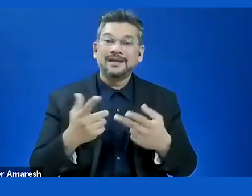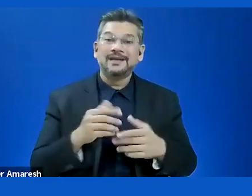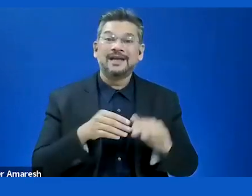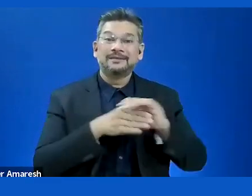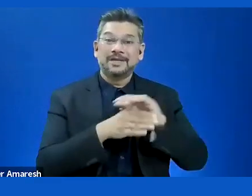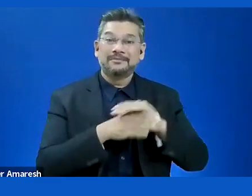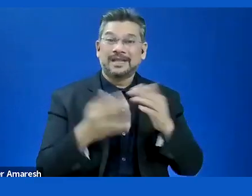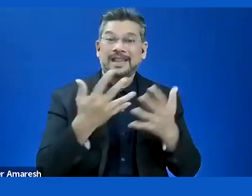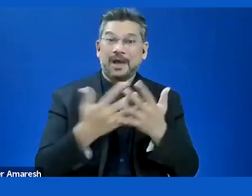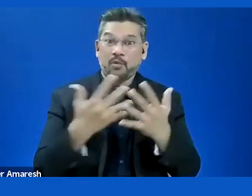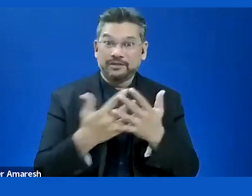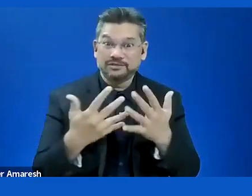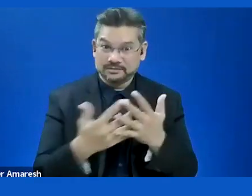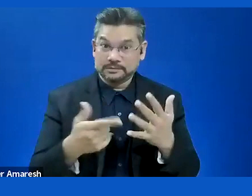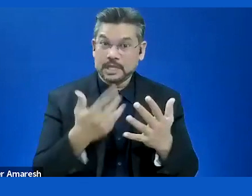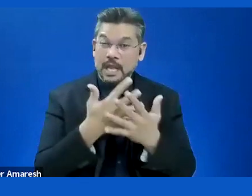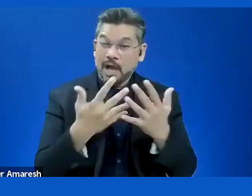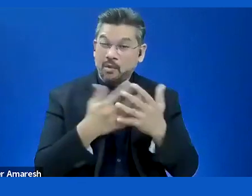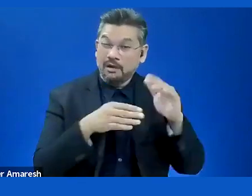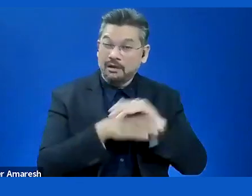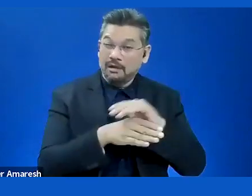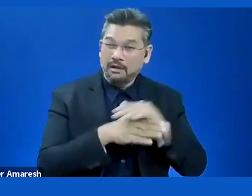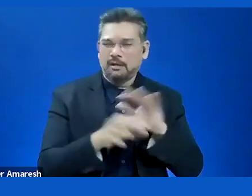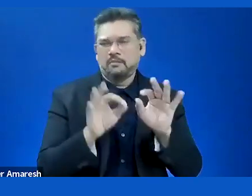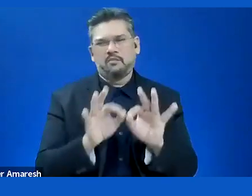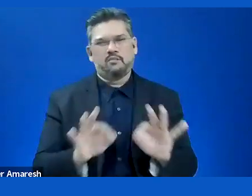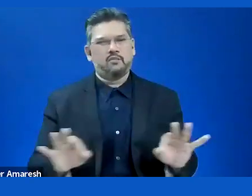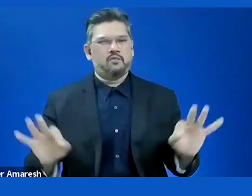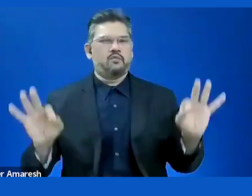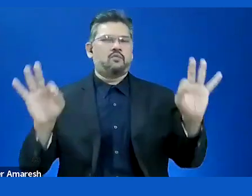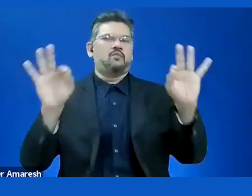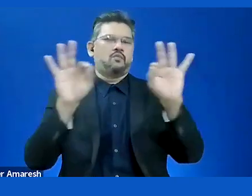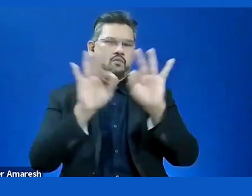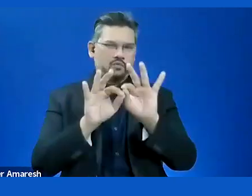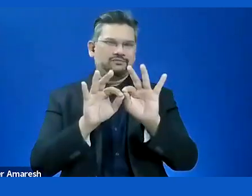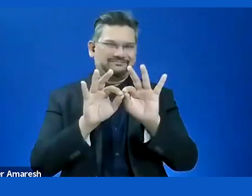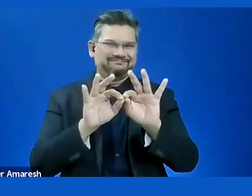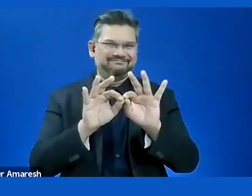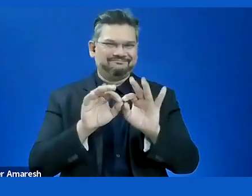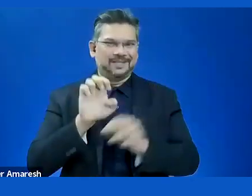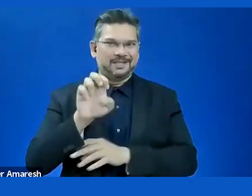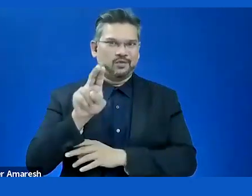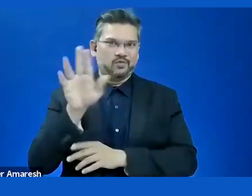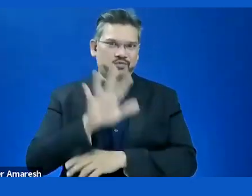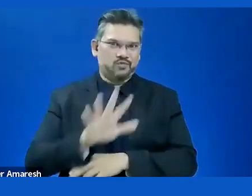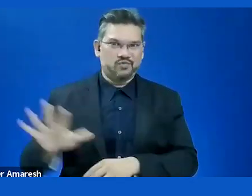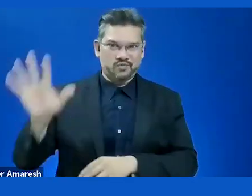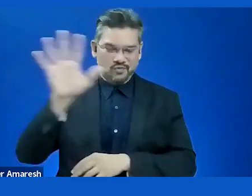language accessibility in our diverse European Union. The languages in the commission with